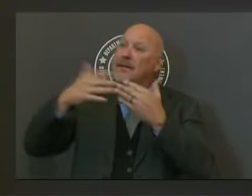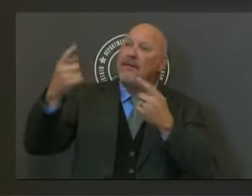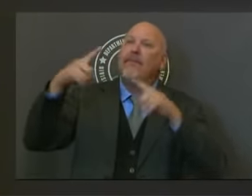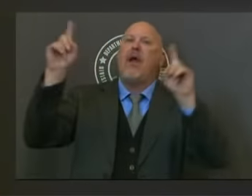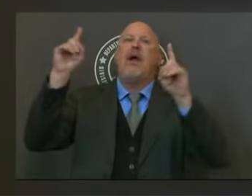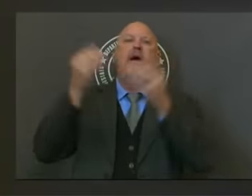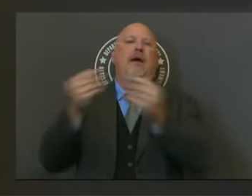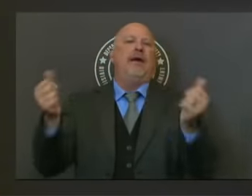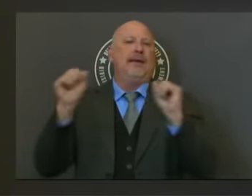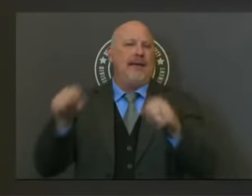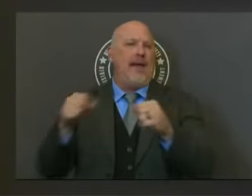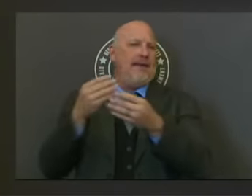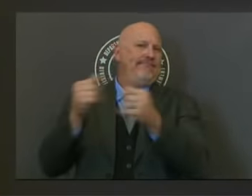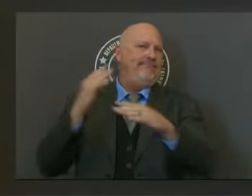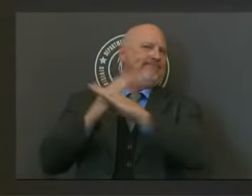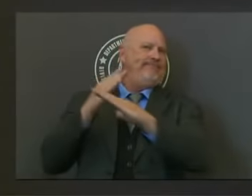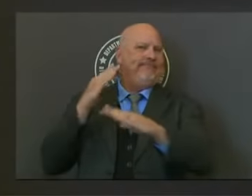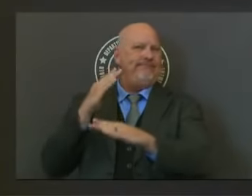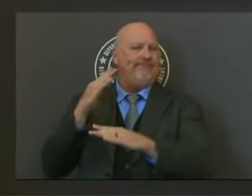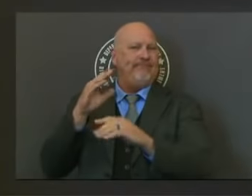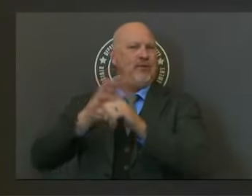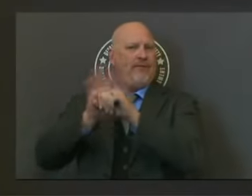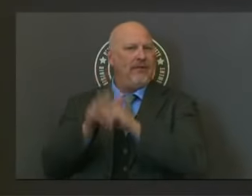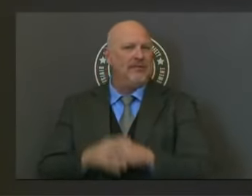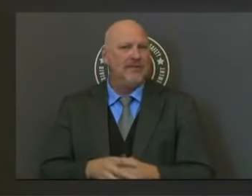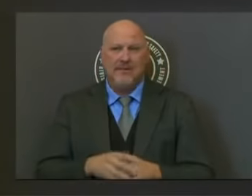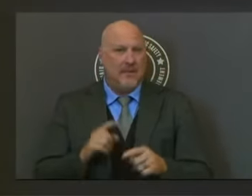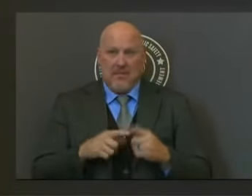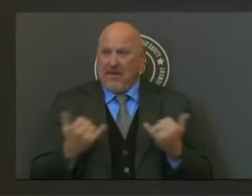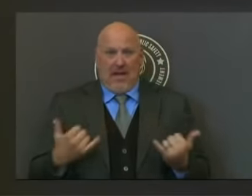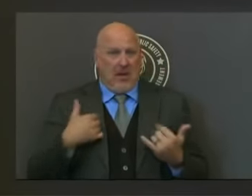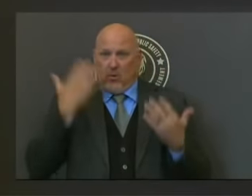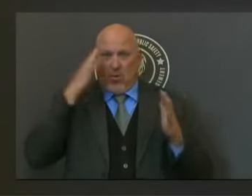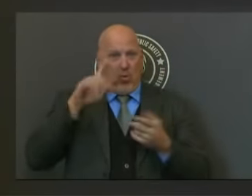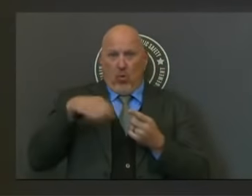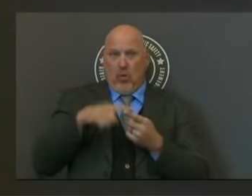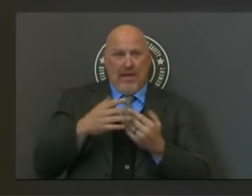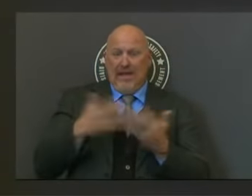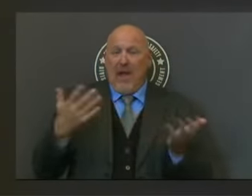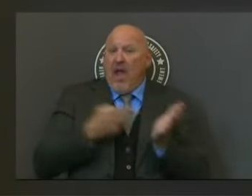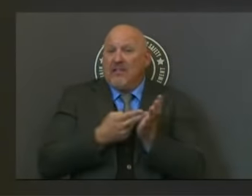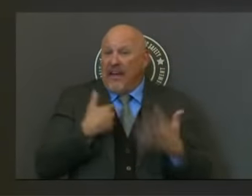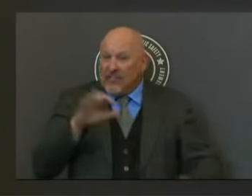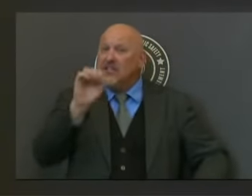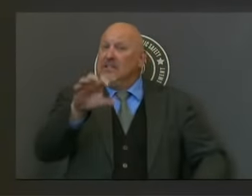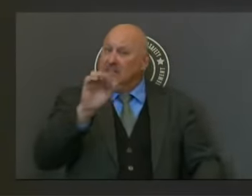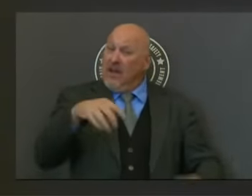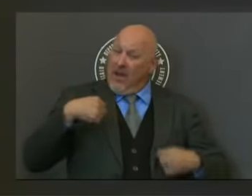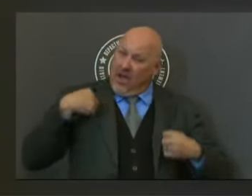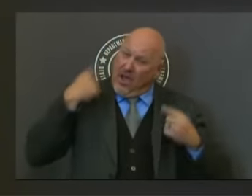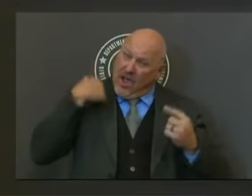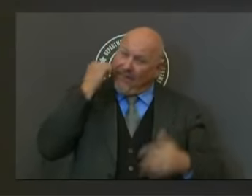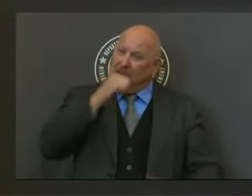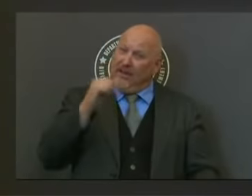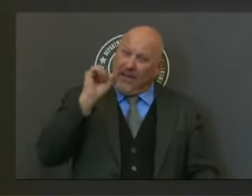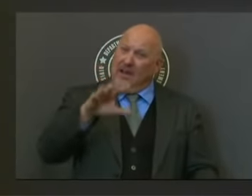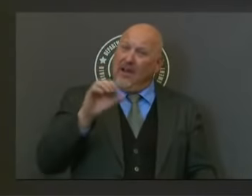it just I don't know what to do anymore